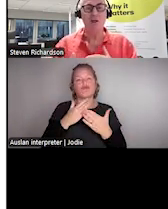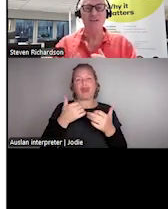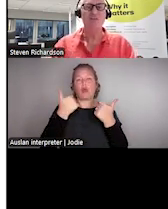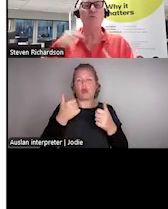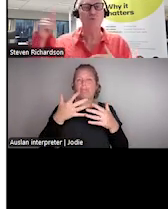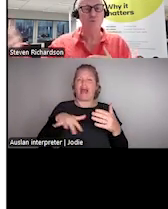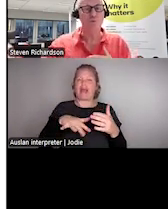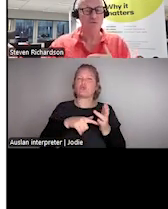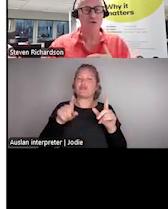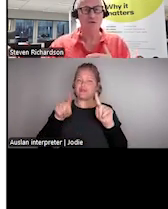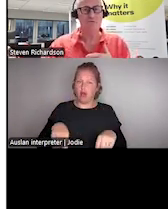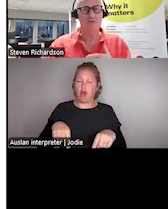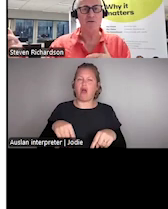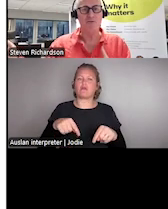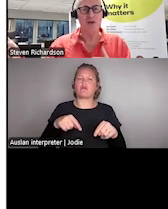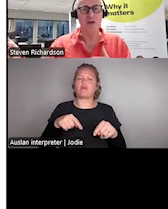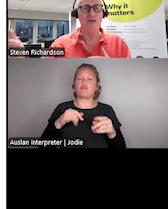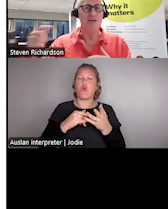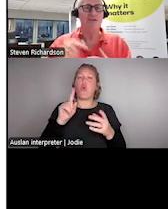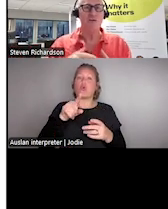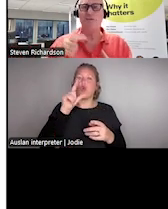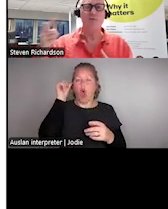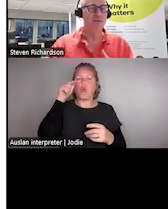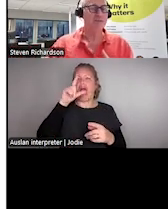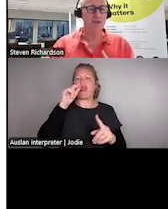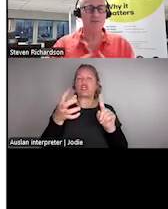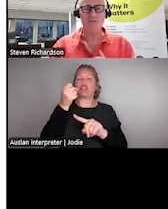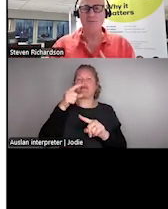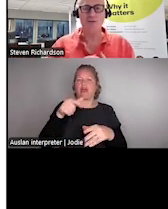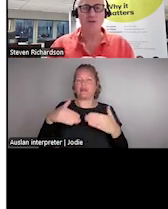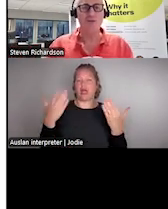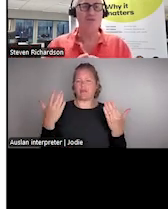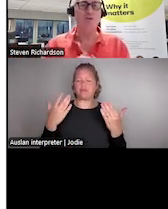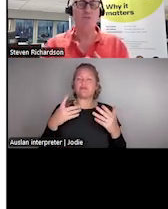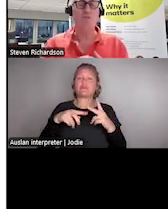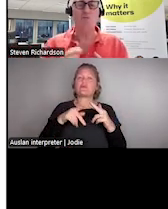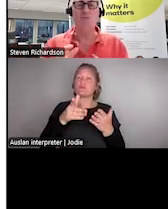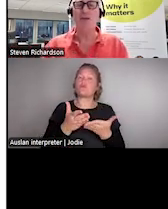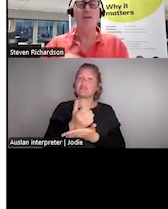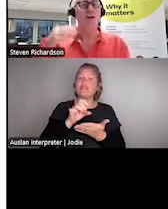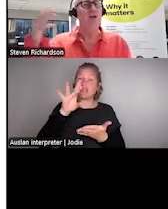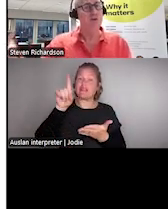like, to what you will achieve on the day. So if you have raised $10,000 before the day,